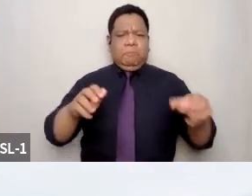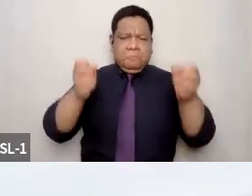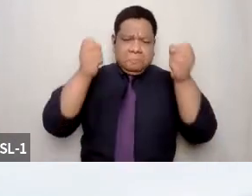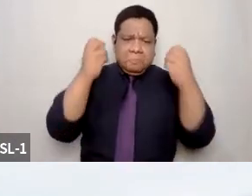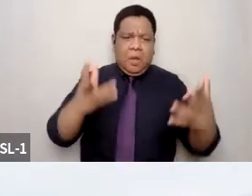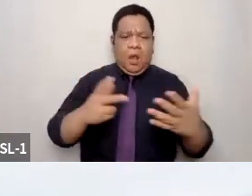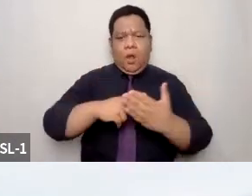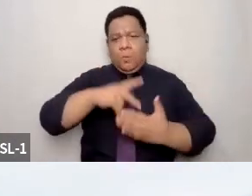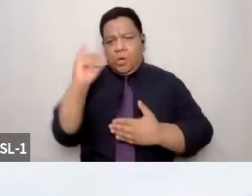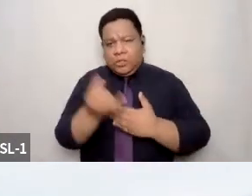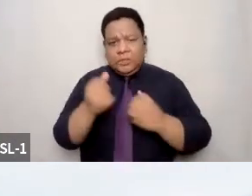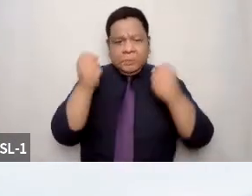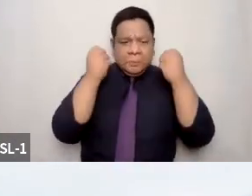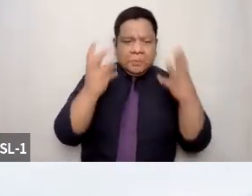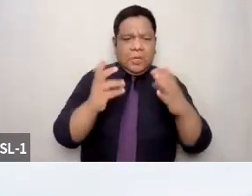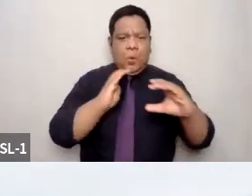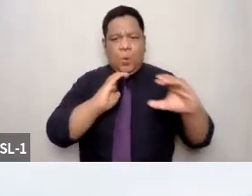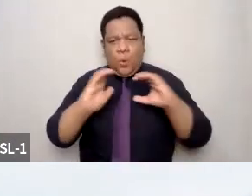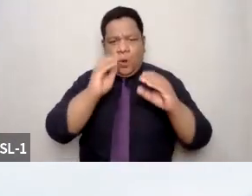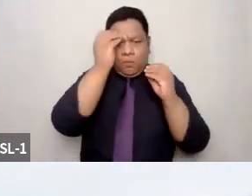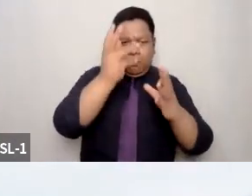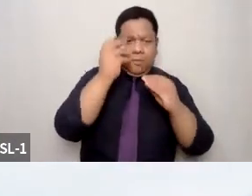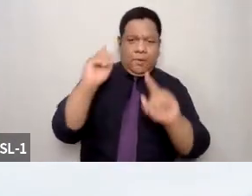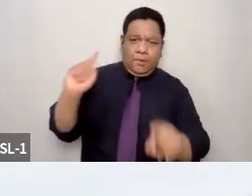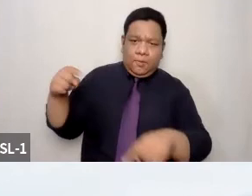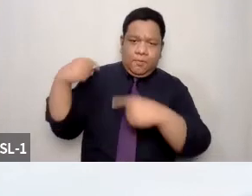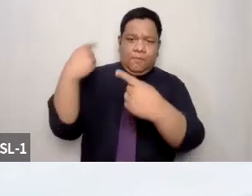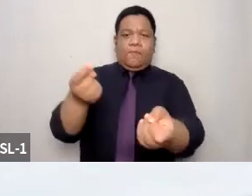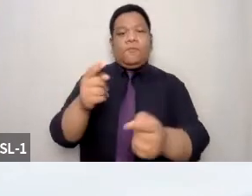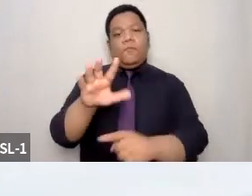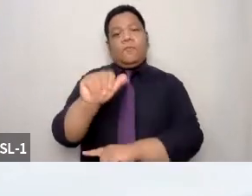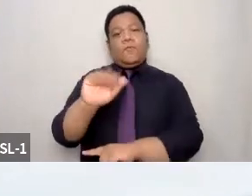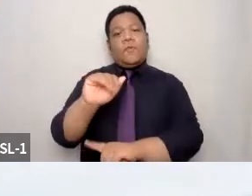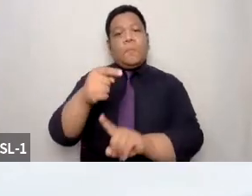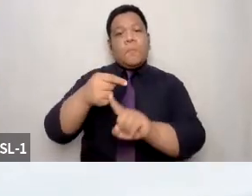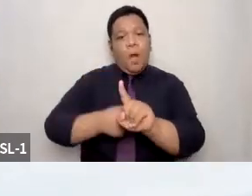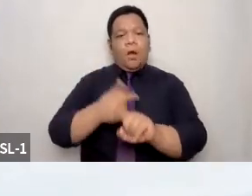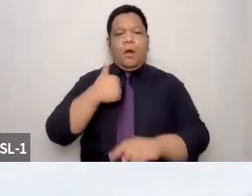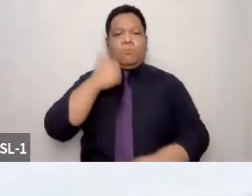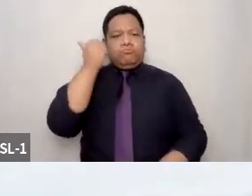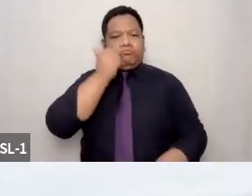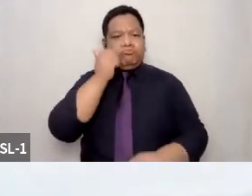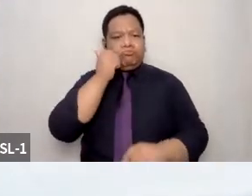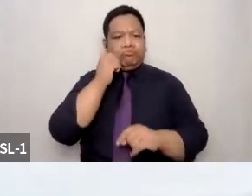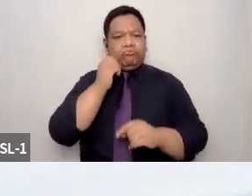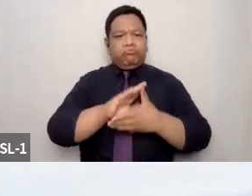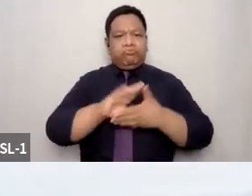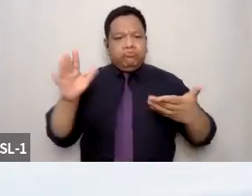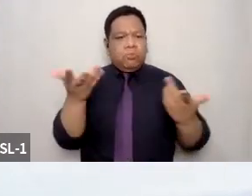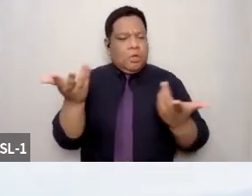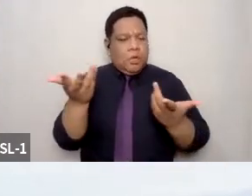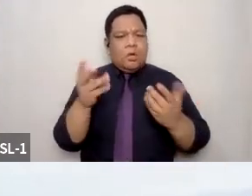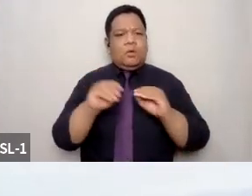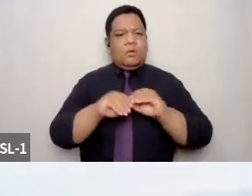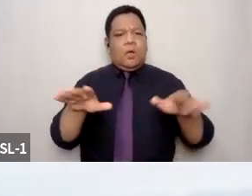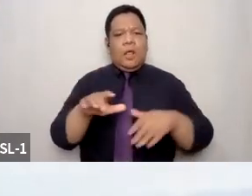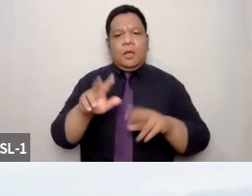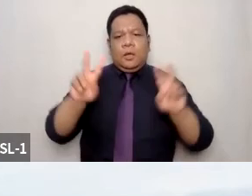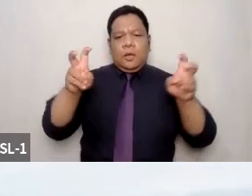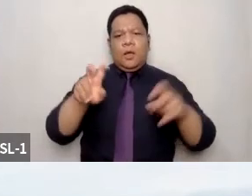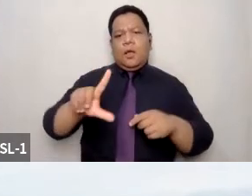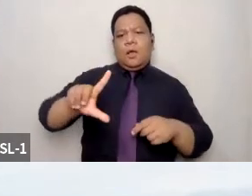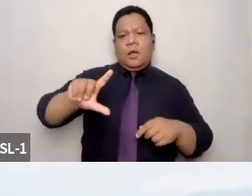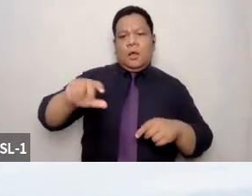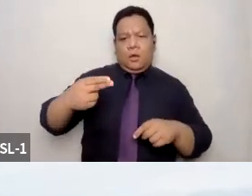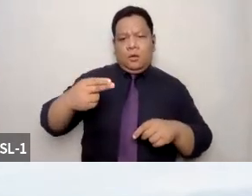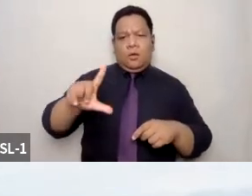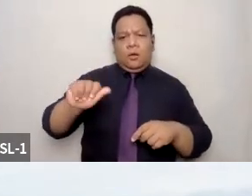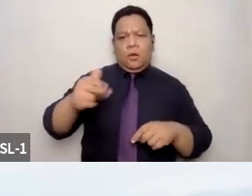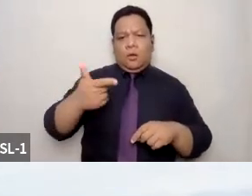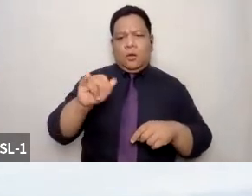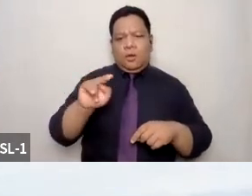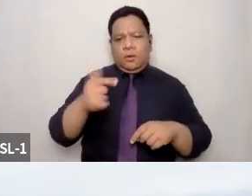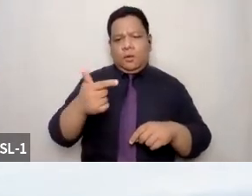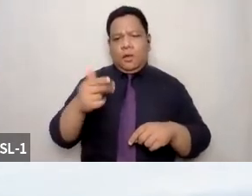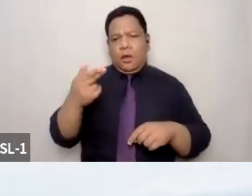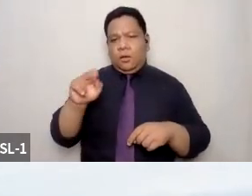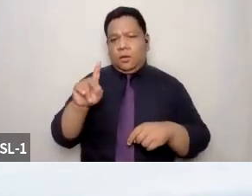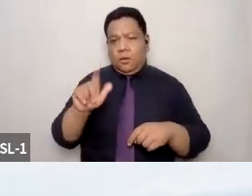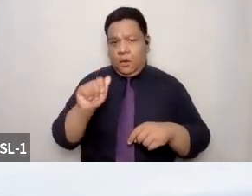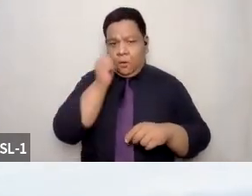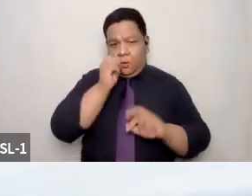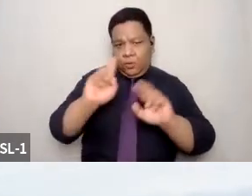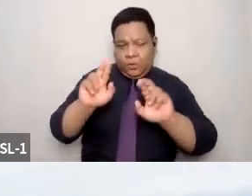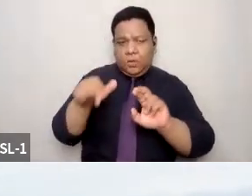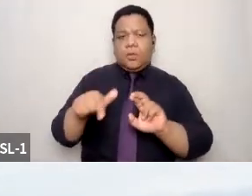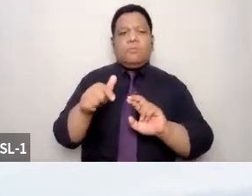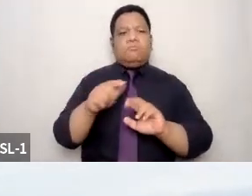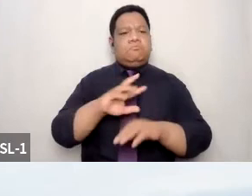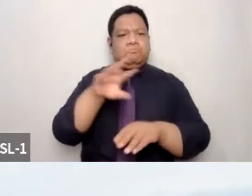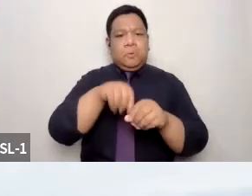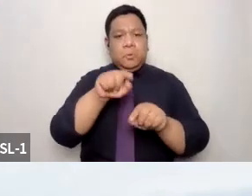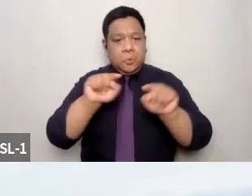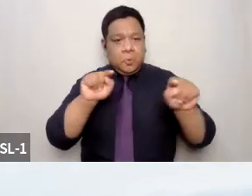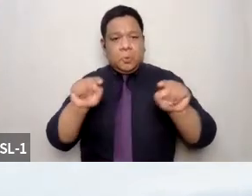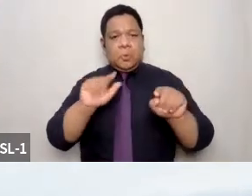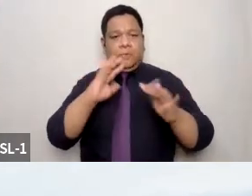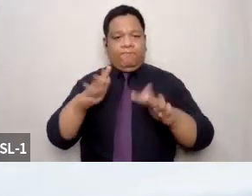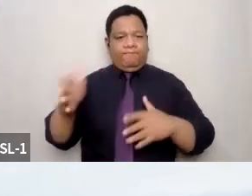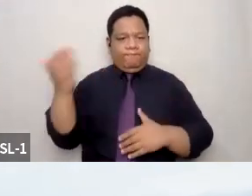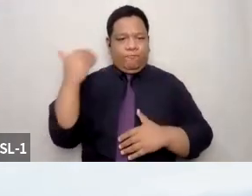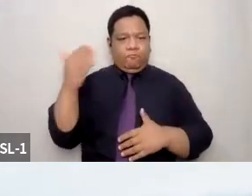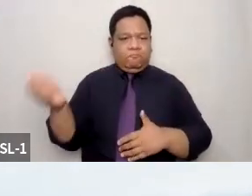We have a daily show called Laging Handa wherein we feature a lot of subject matter experts among which are you, you who are here today have been our guests on Laging Handa along with Secretary Martin Andanar and USec Rocky Ignacio.